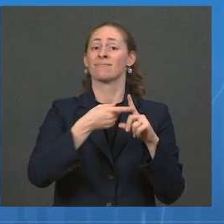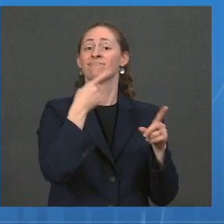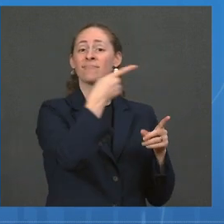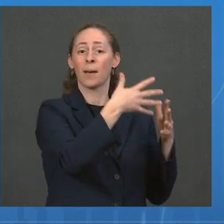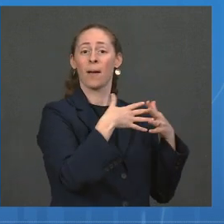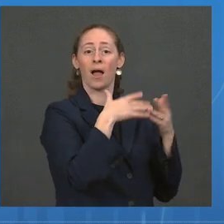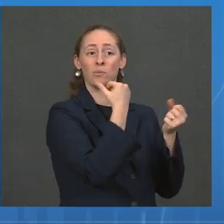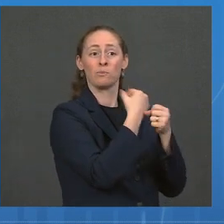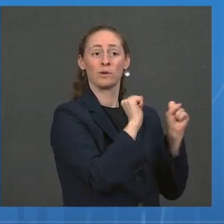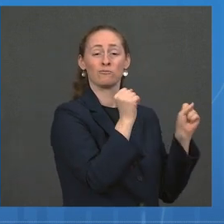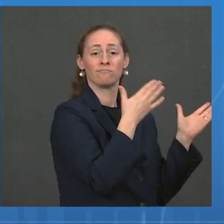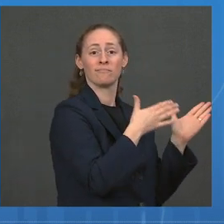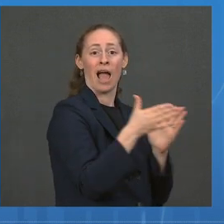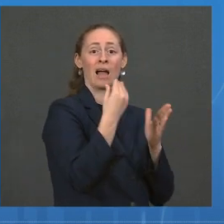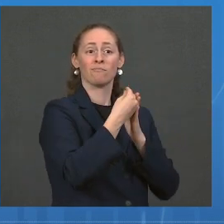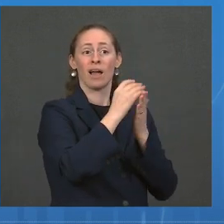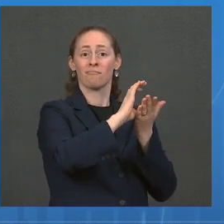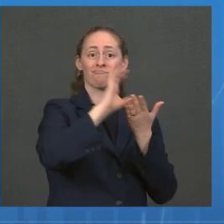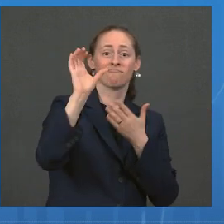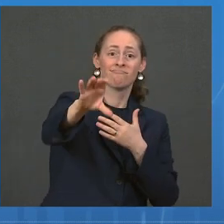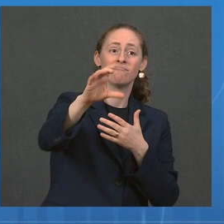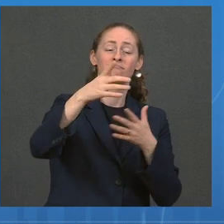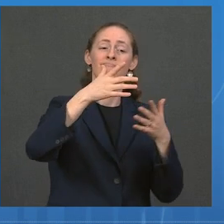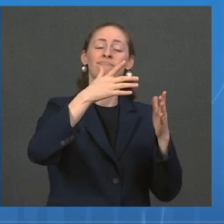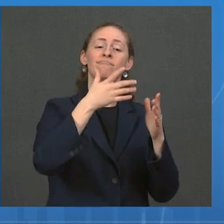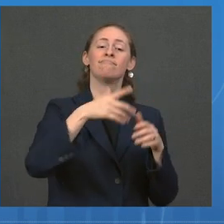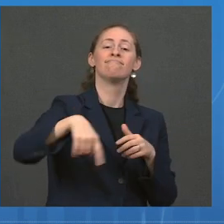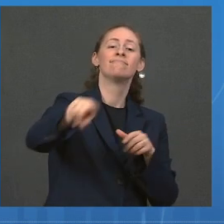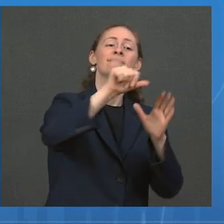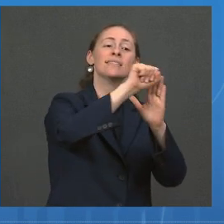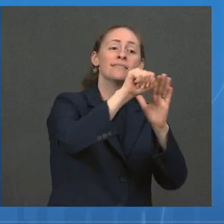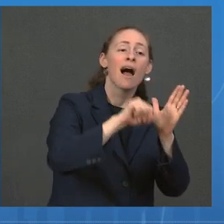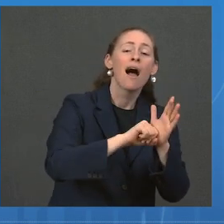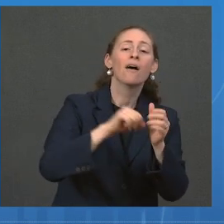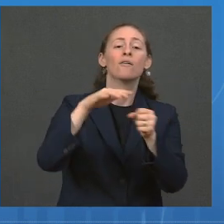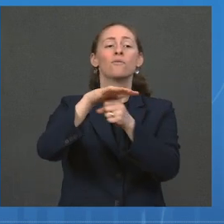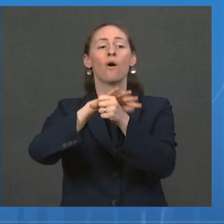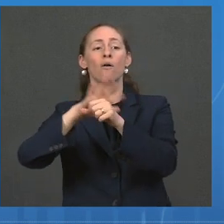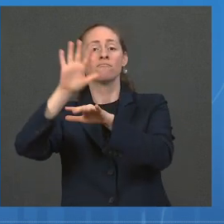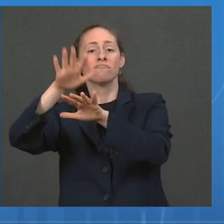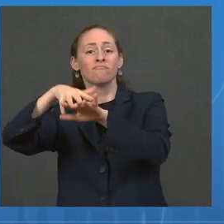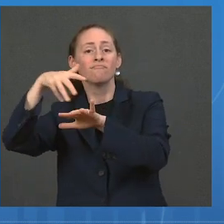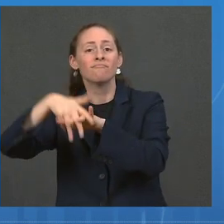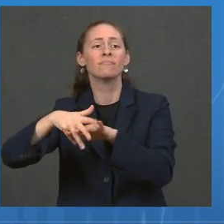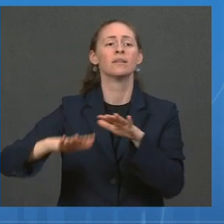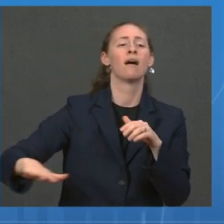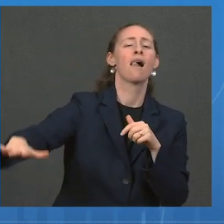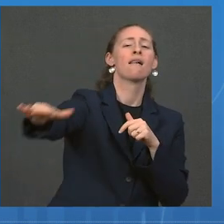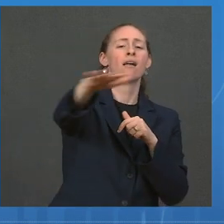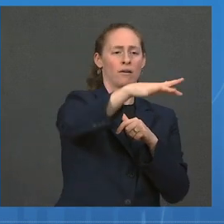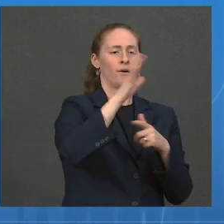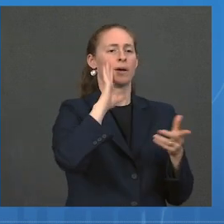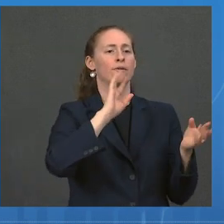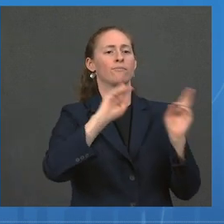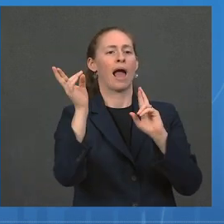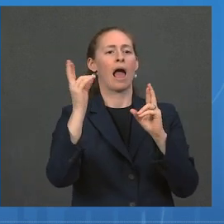states, Tribes, territories will all continue to receive unprecedented levels of federal support,